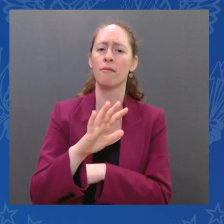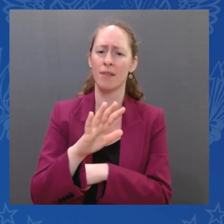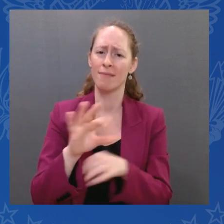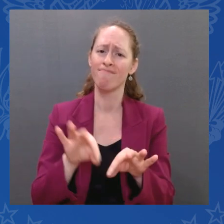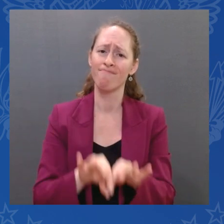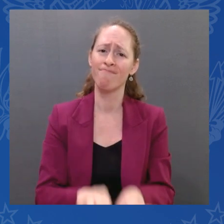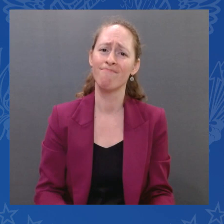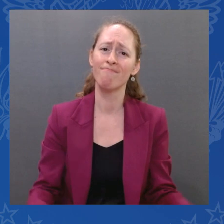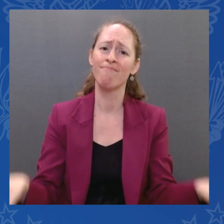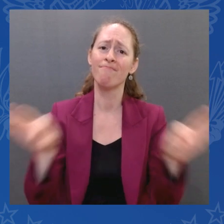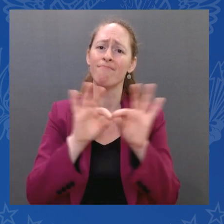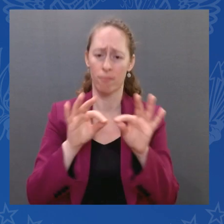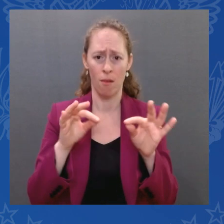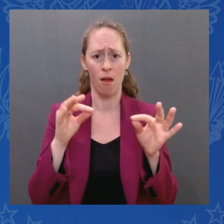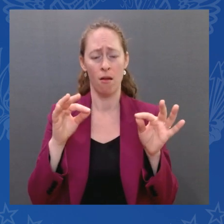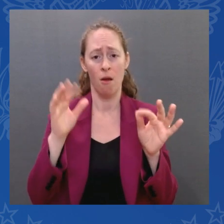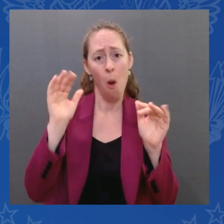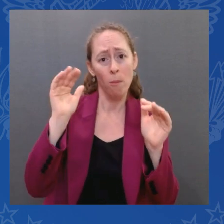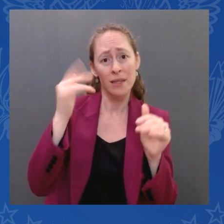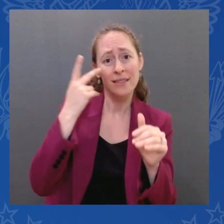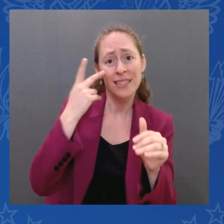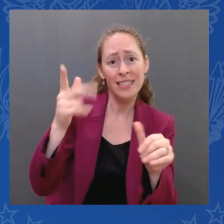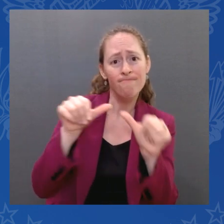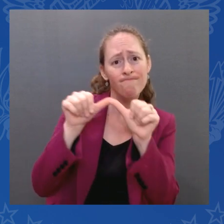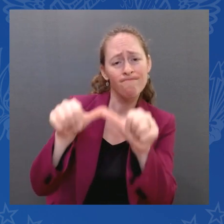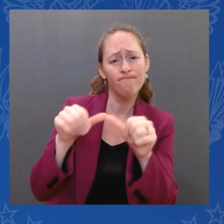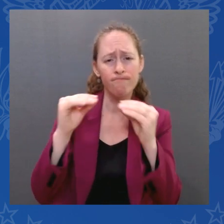for our entire region. So, dear friend,